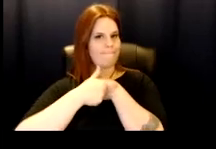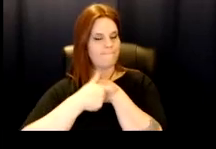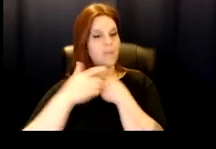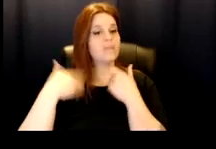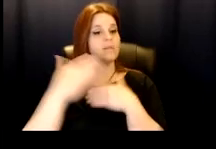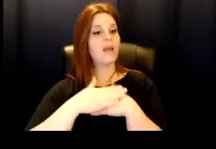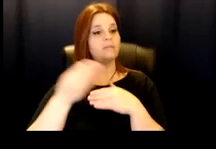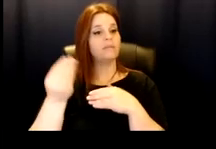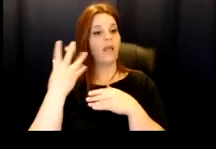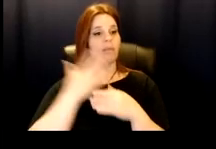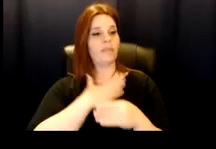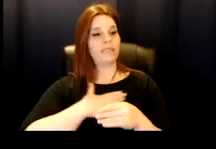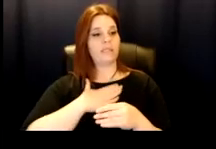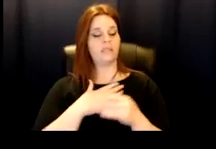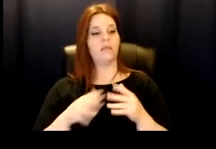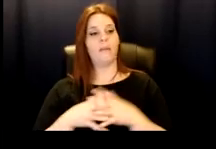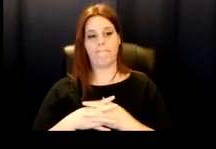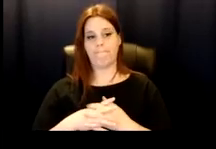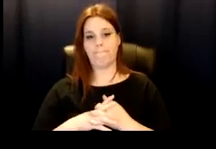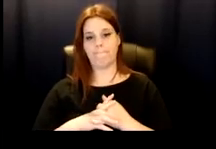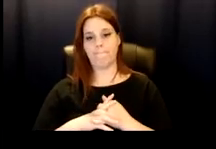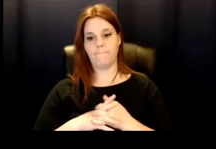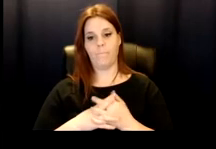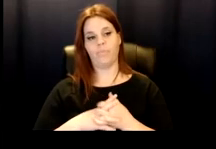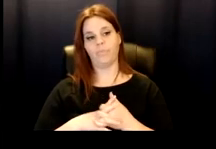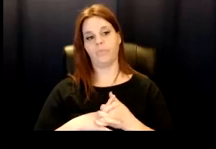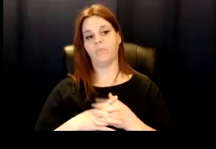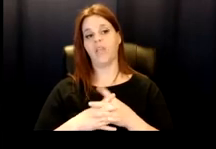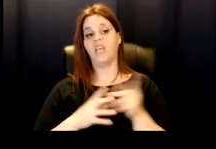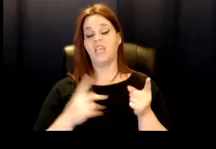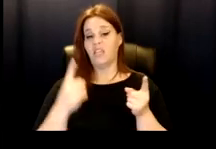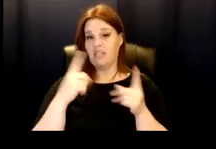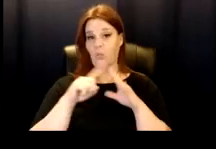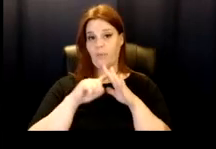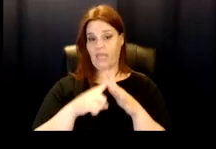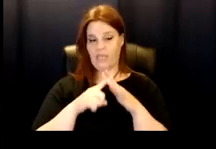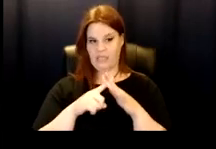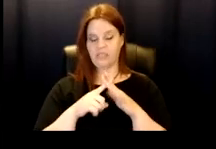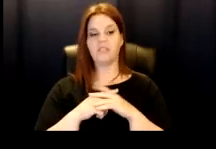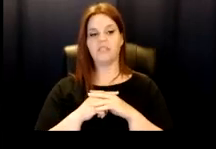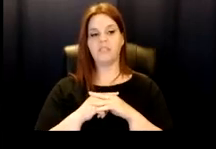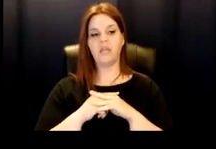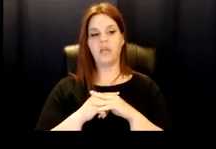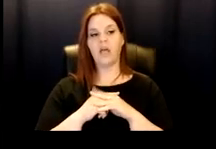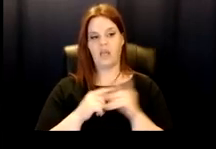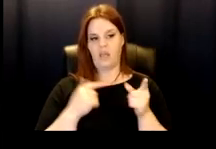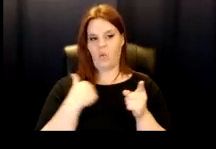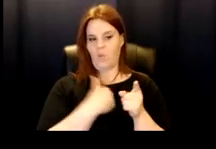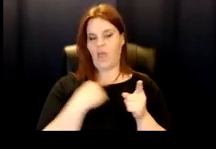This one begins I will give you some you know, these are got 8 here, we may not get to them